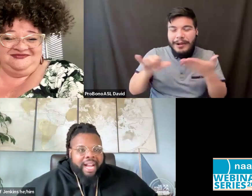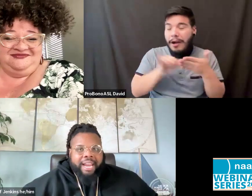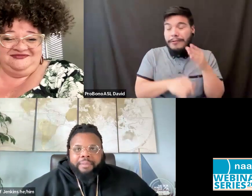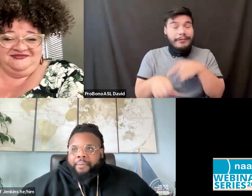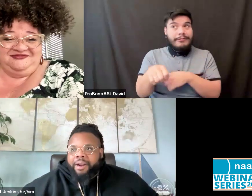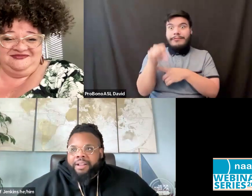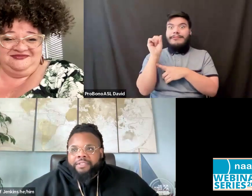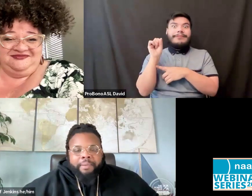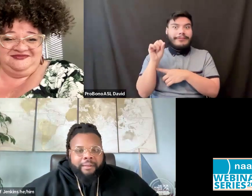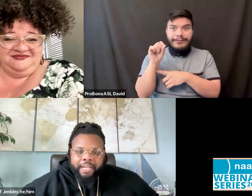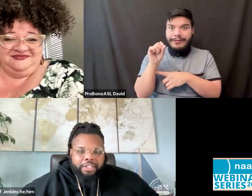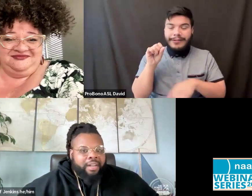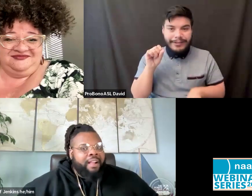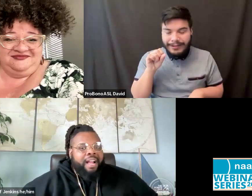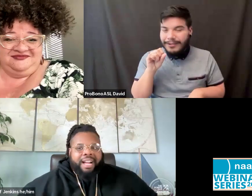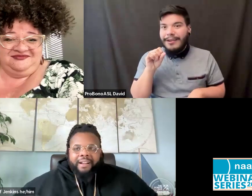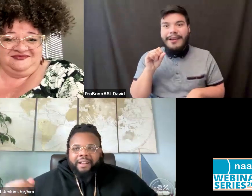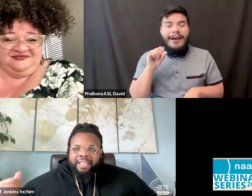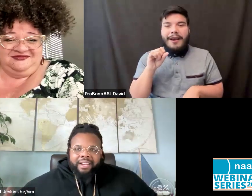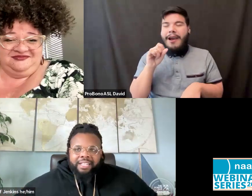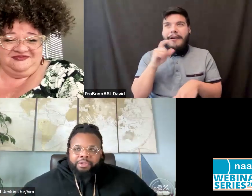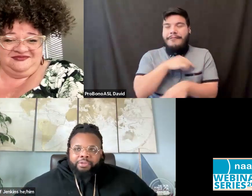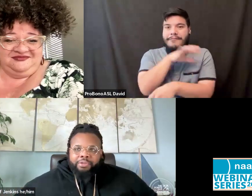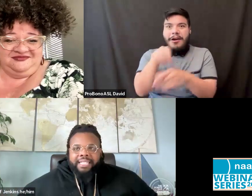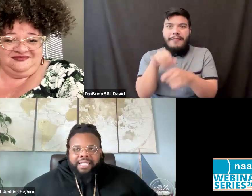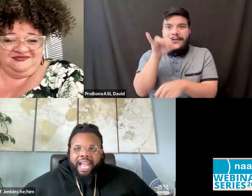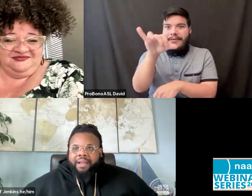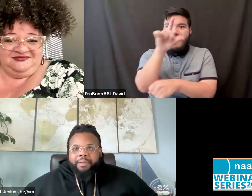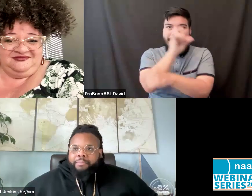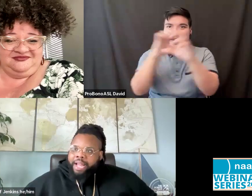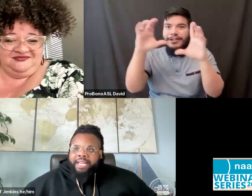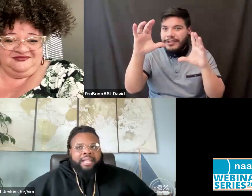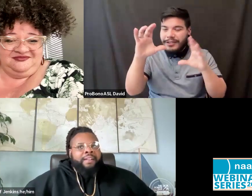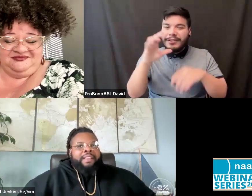I got to be a part of the bigger picture. The two guys can be branded.